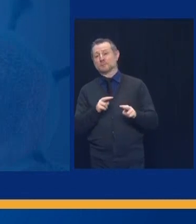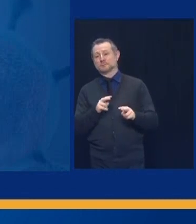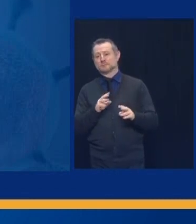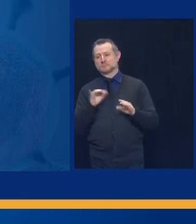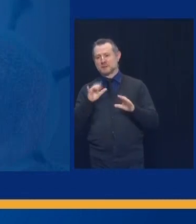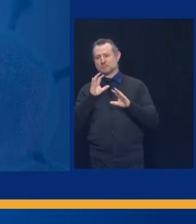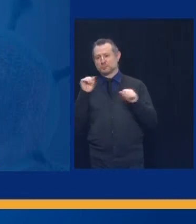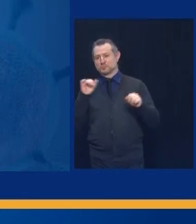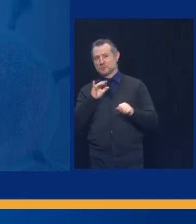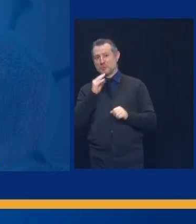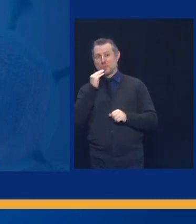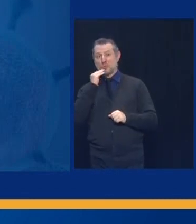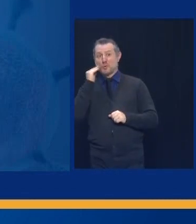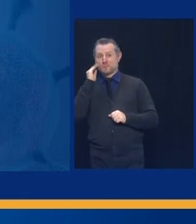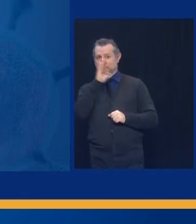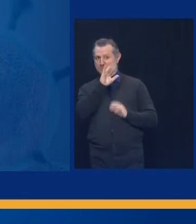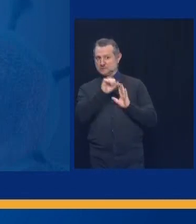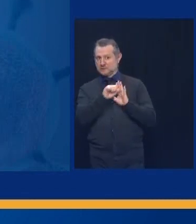IT'S A CRIME THAT OCCURRED."oJu